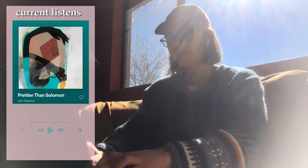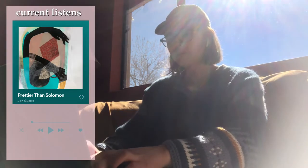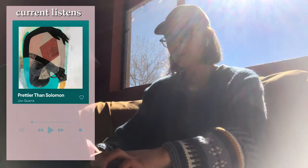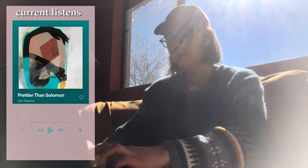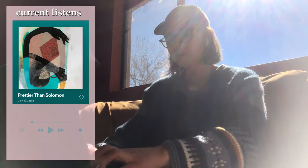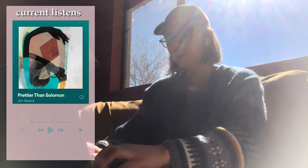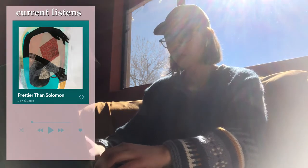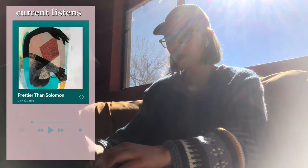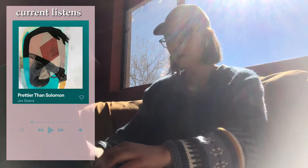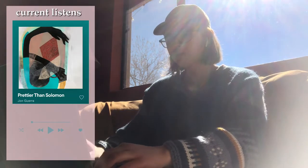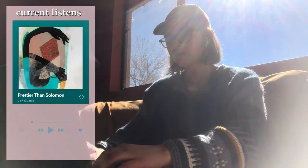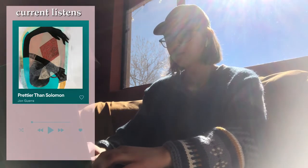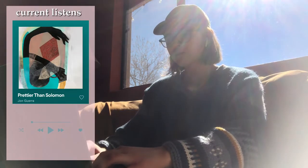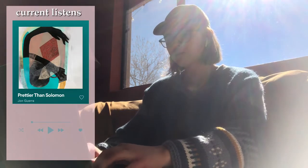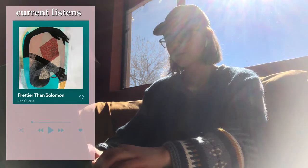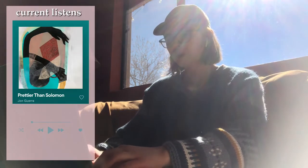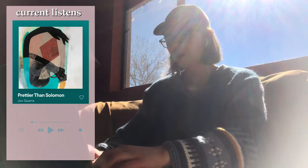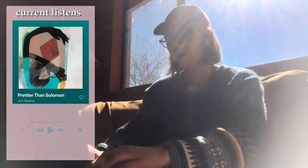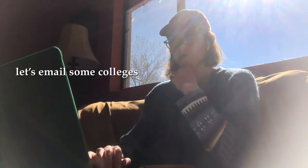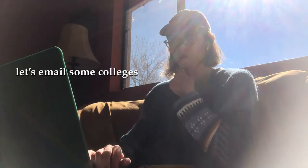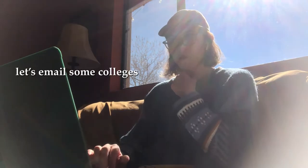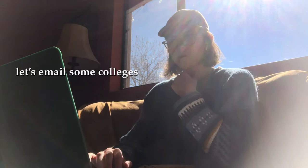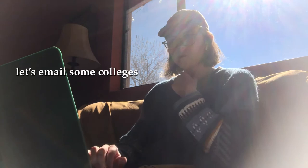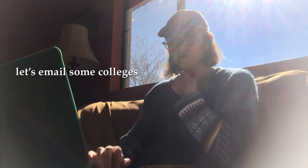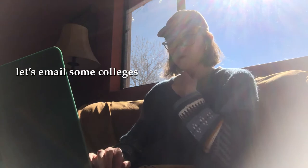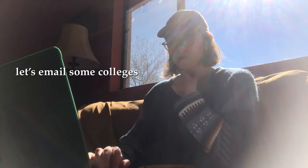you know